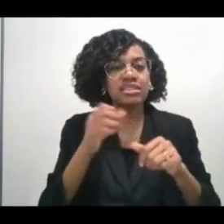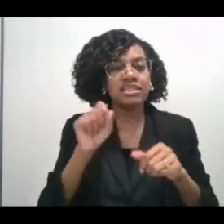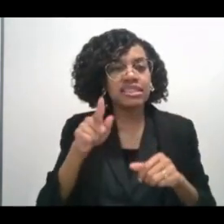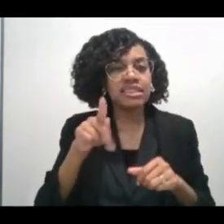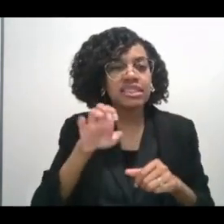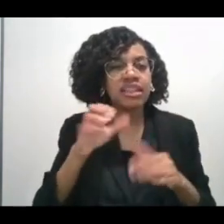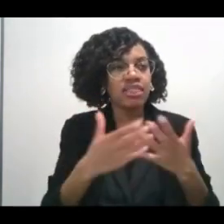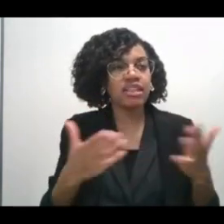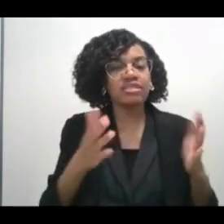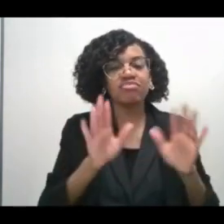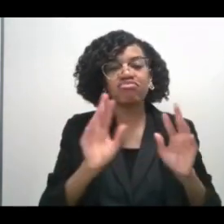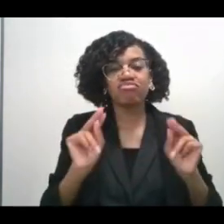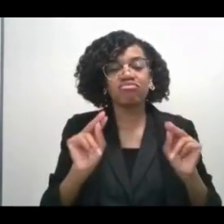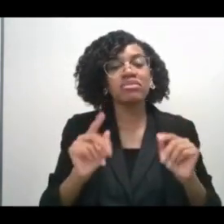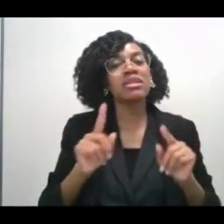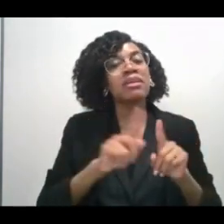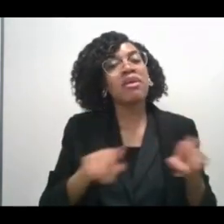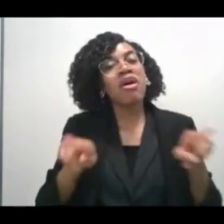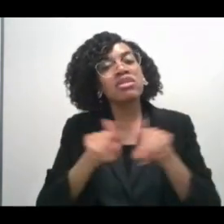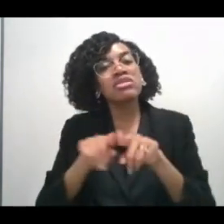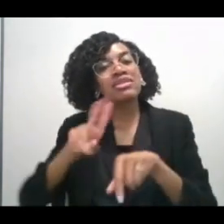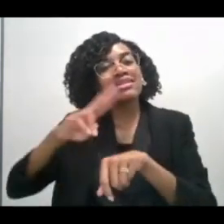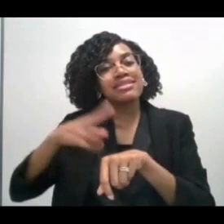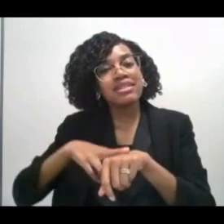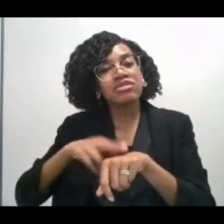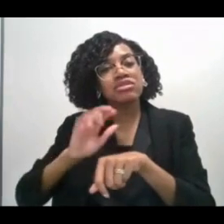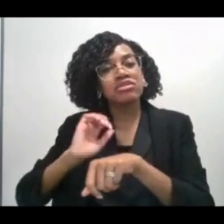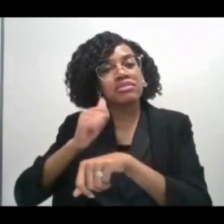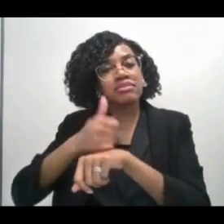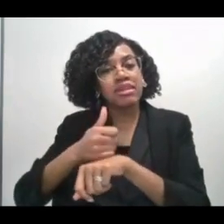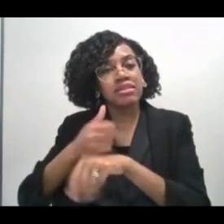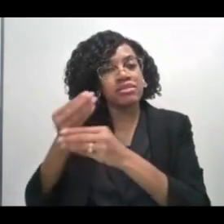NOAA has invested a lot of time and attention, you'll find a lot